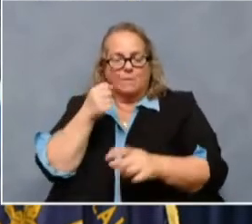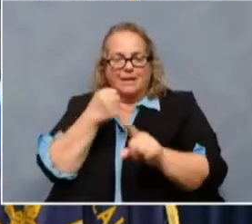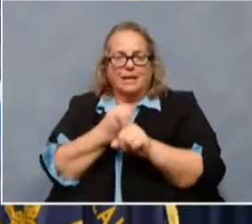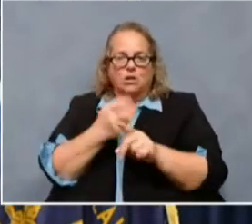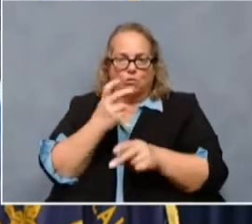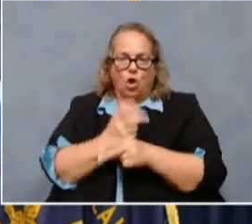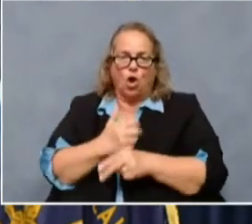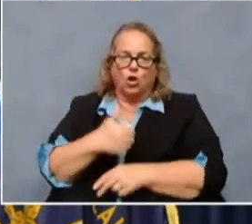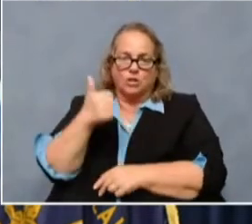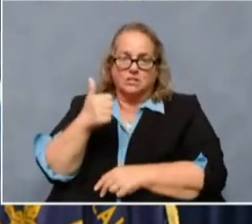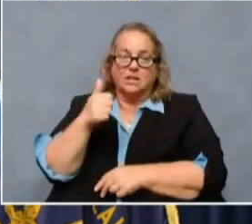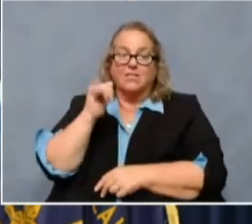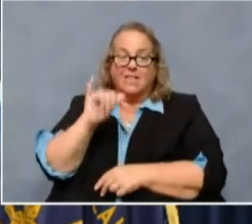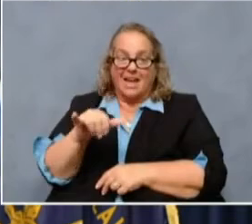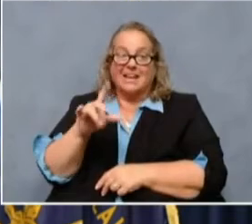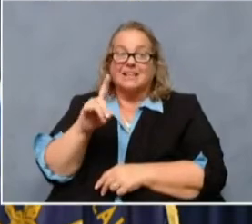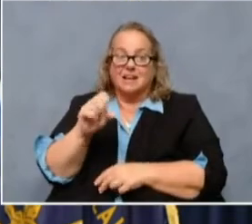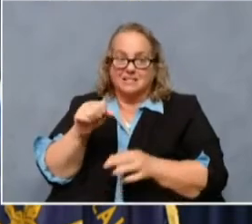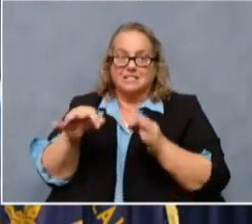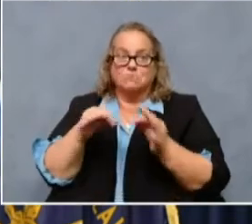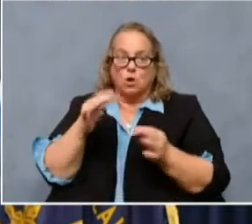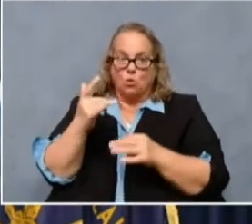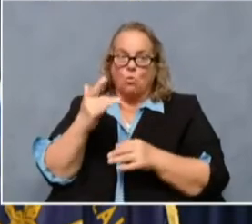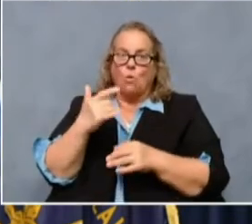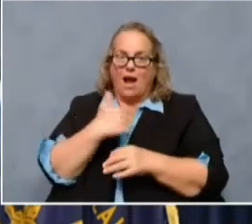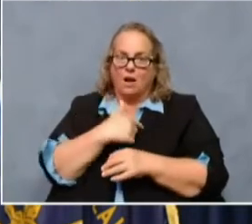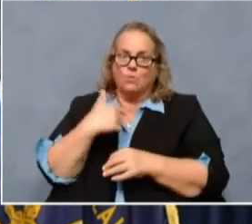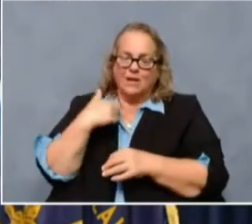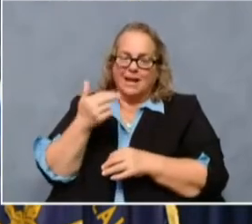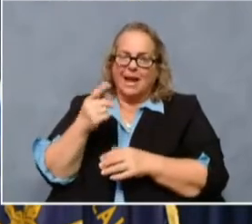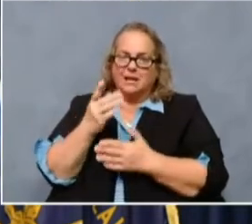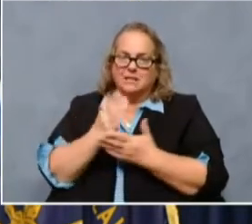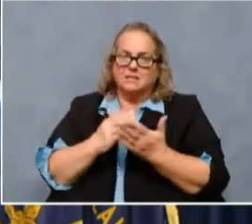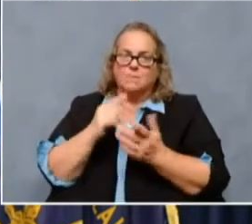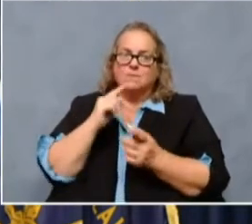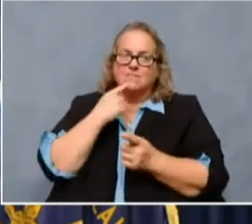why we had some, some really severe sickness and spread here in Fayette